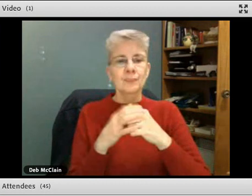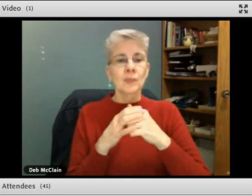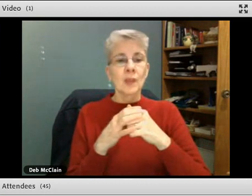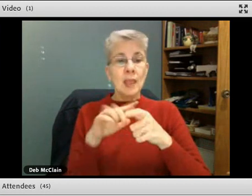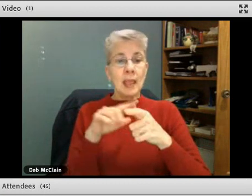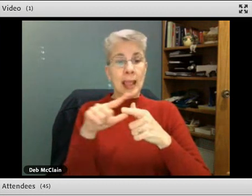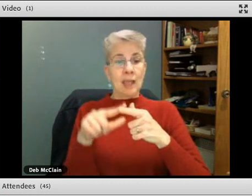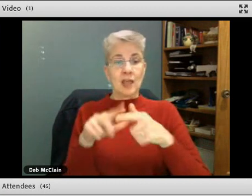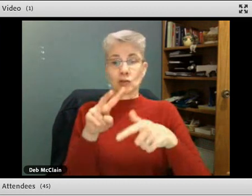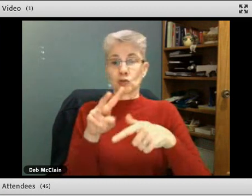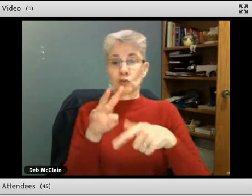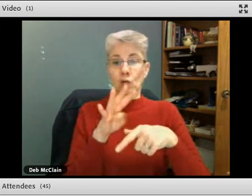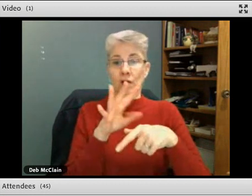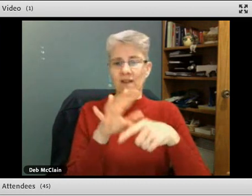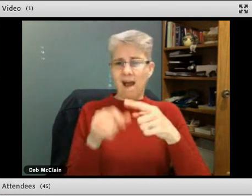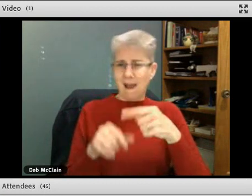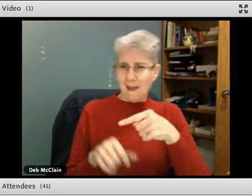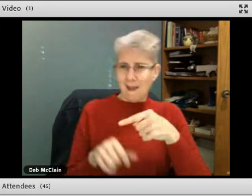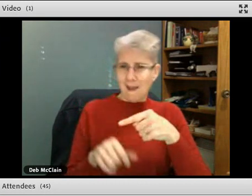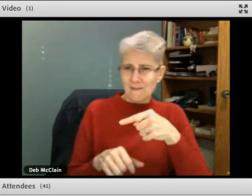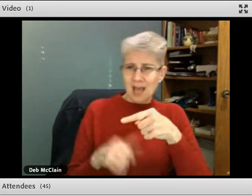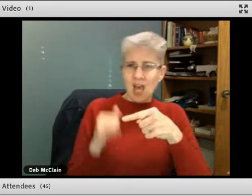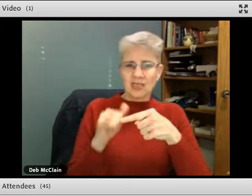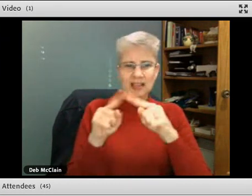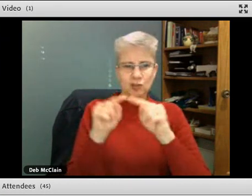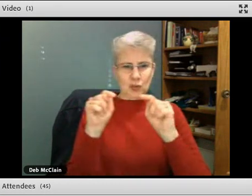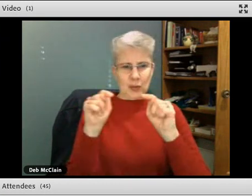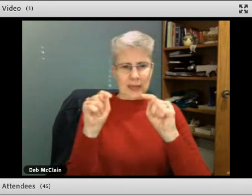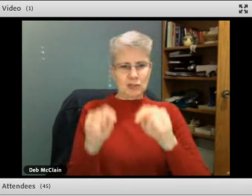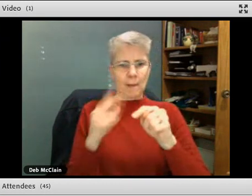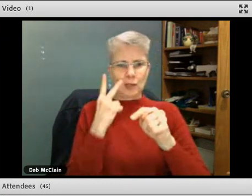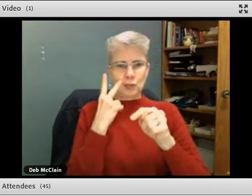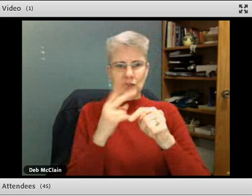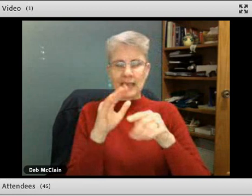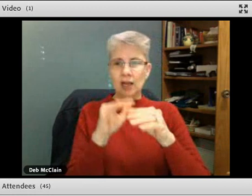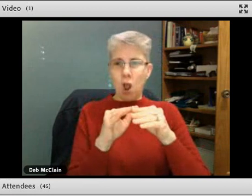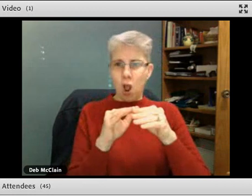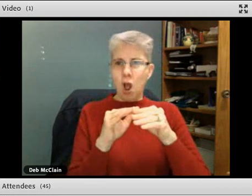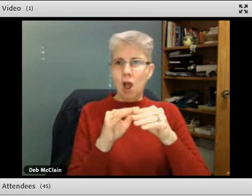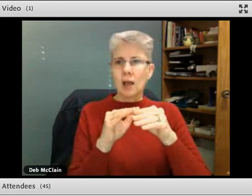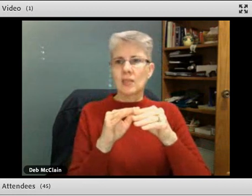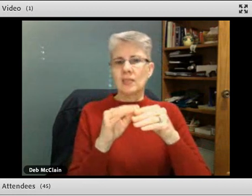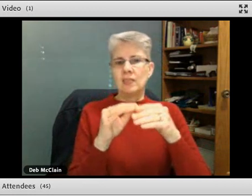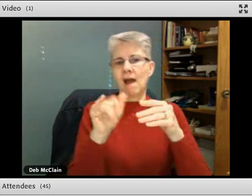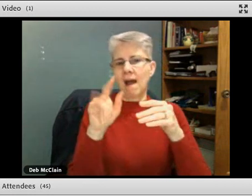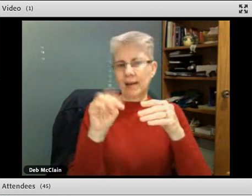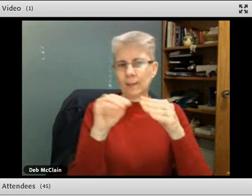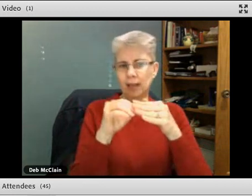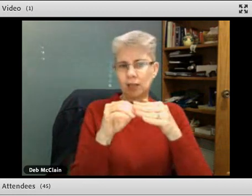the title as you see it on the item you're cataloging, and then each field has indicators.